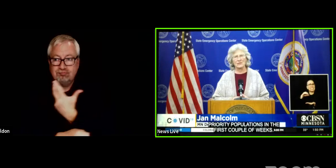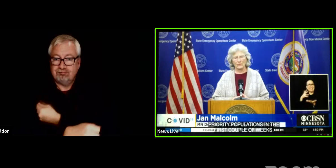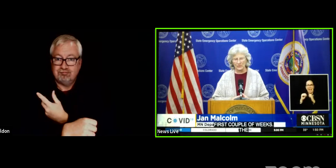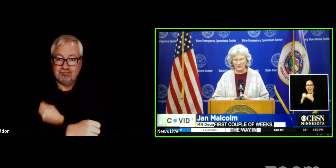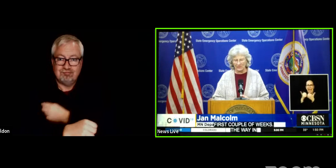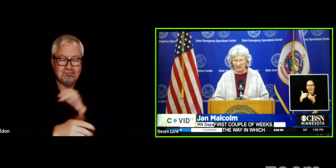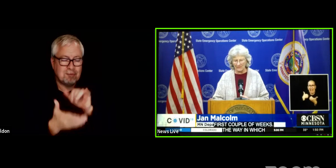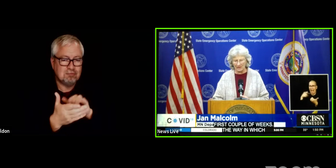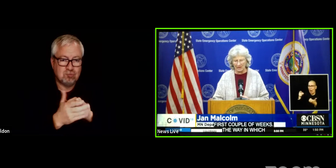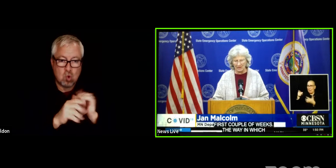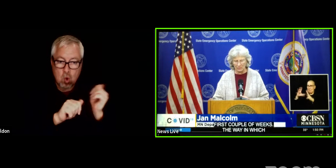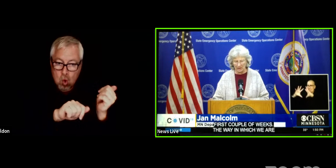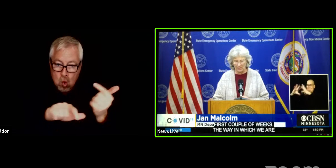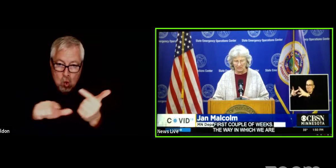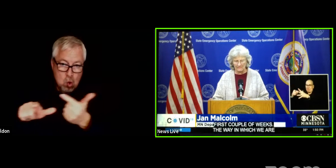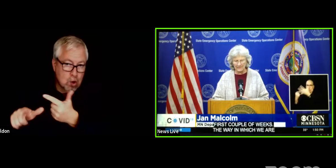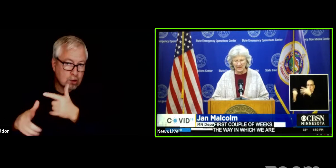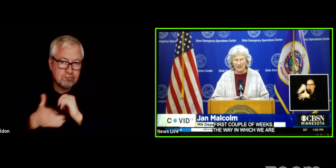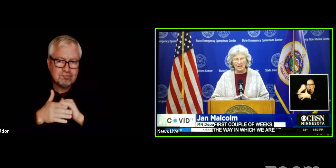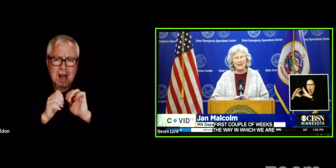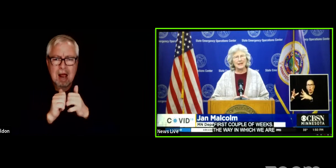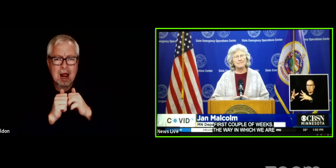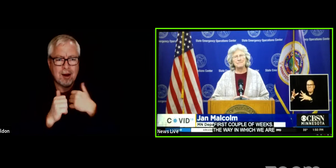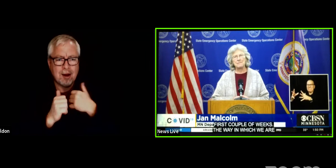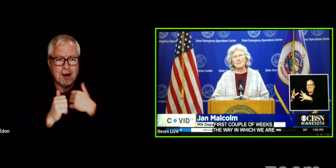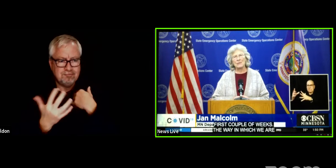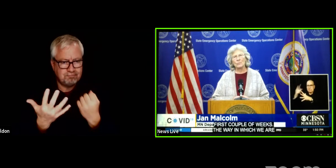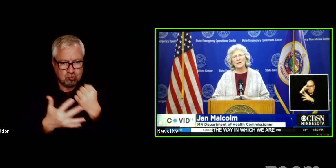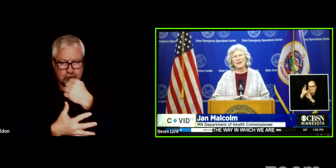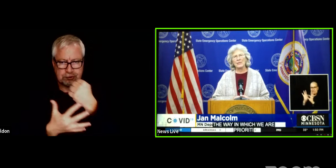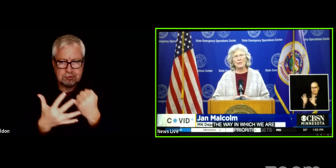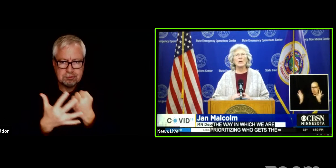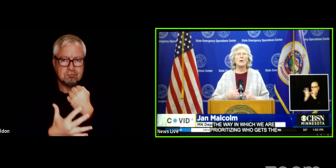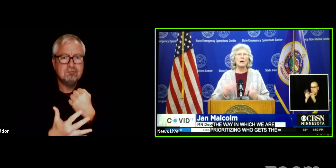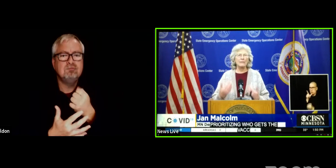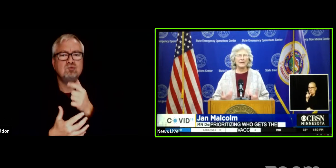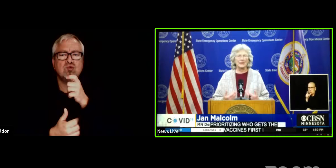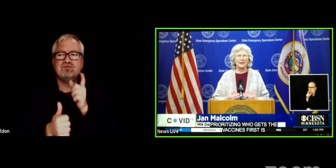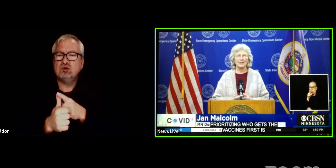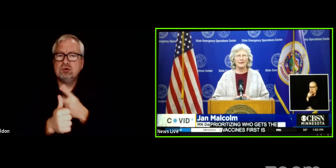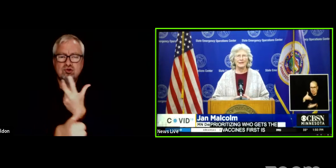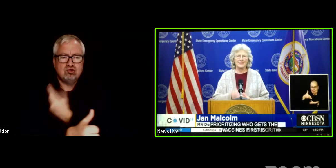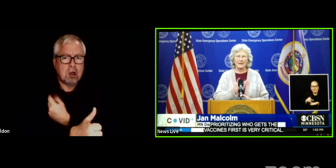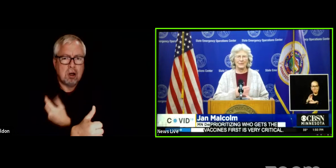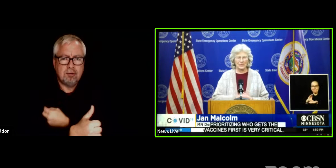VACCINES FIRST IS VERY, VERY CRITICAL. AND I THINK WE ARE ALL FEELING, AND THE GOVERNOR